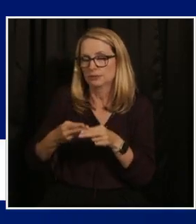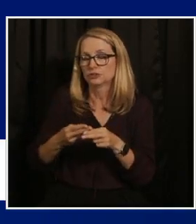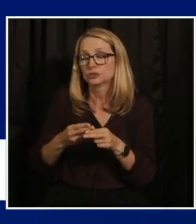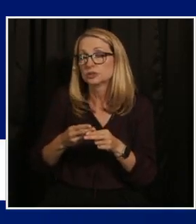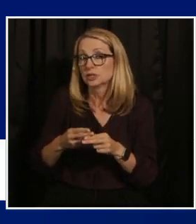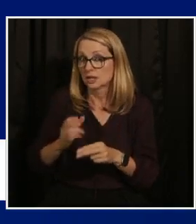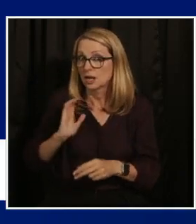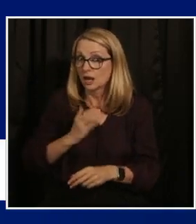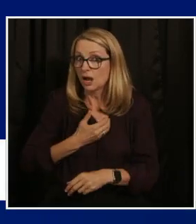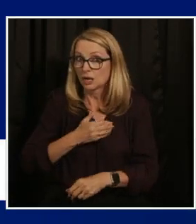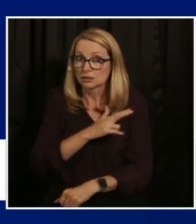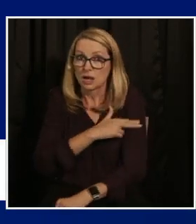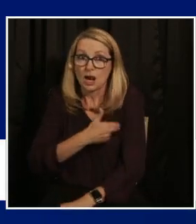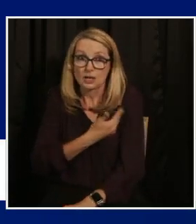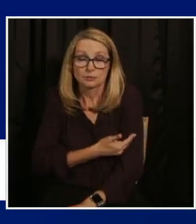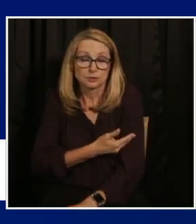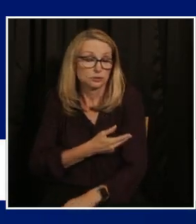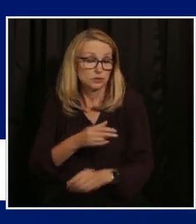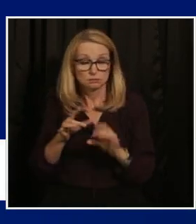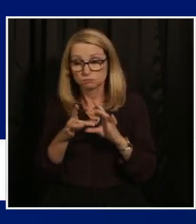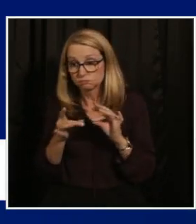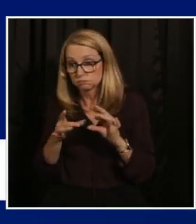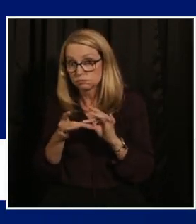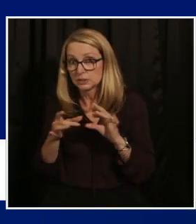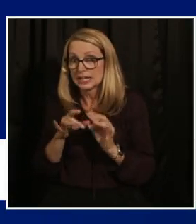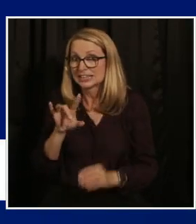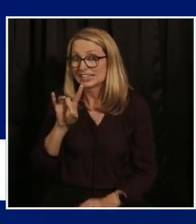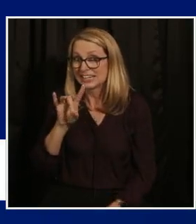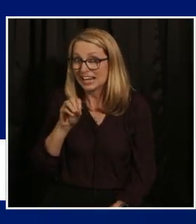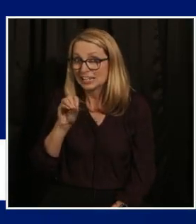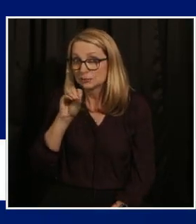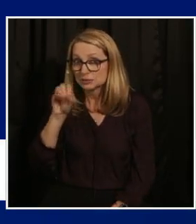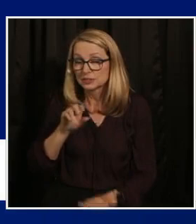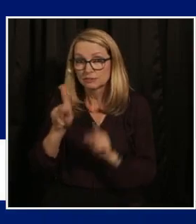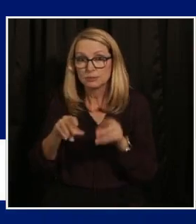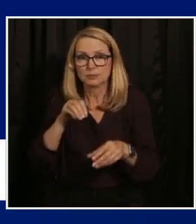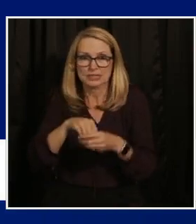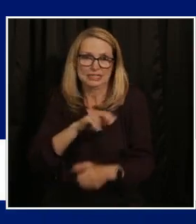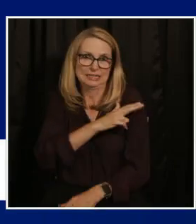percent of currently hospitalized patients are unvaccinated again the burden of transmission